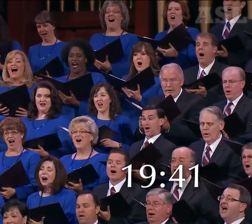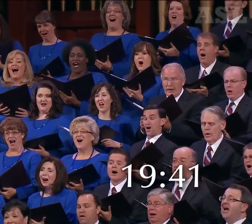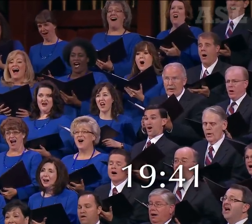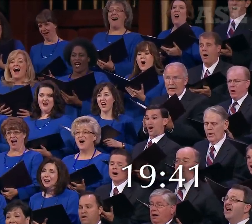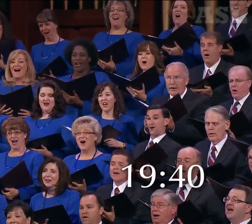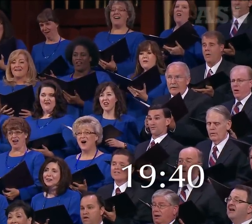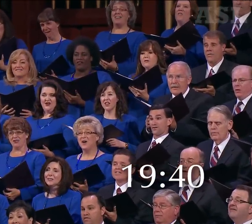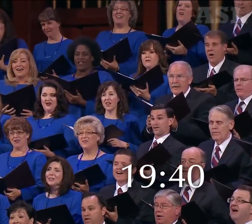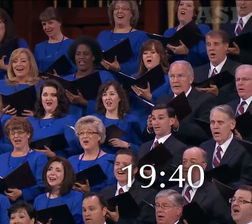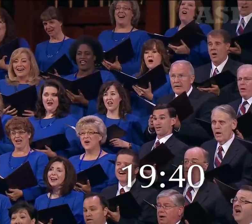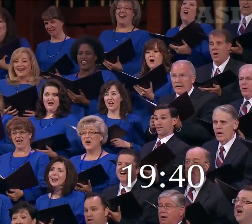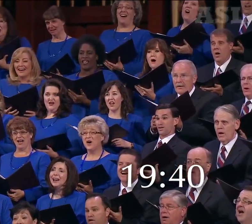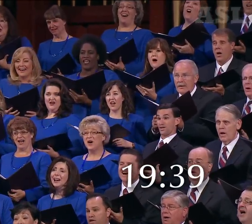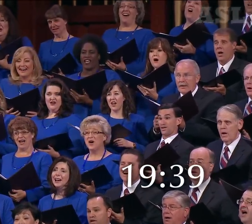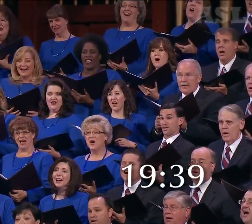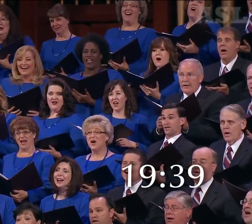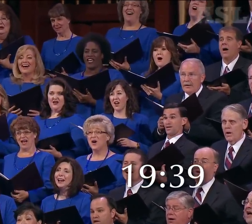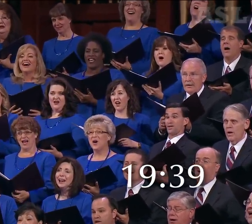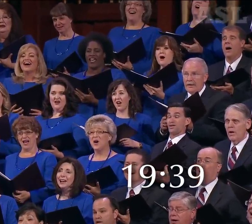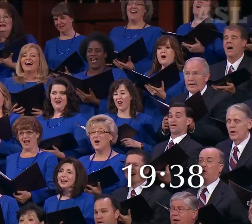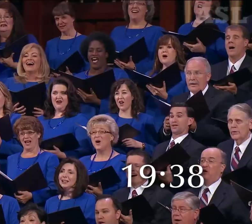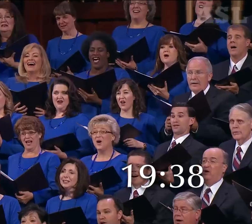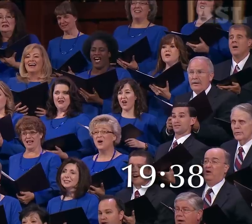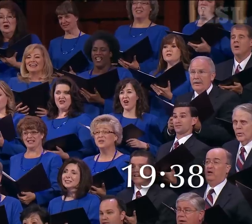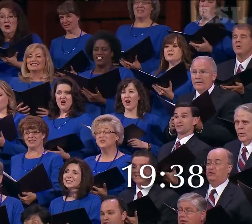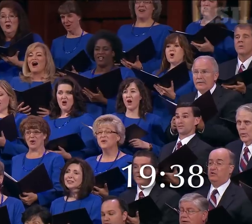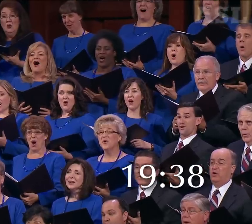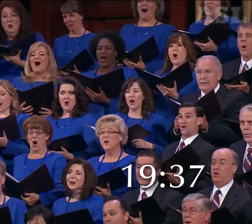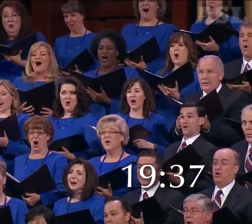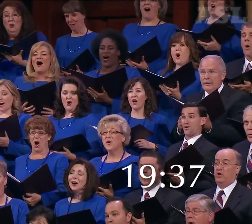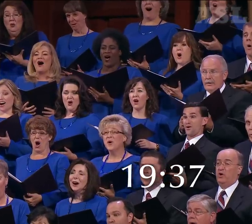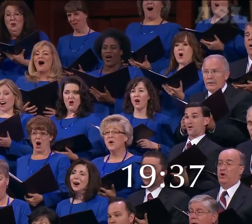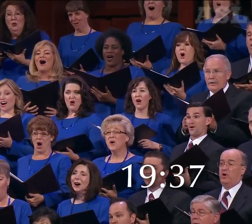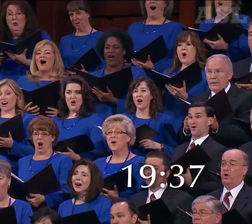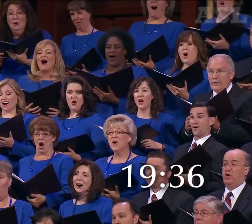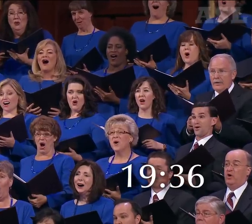THIS IS THE ENGLISH